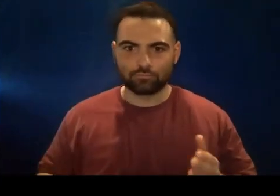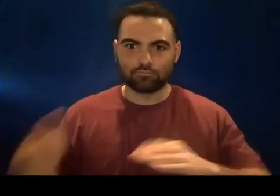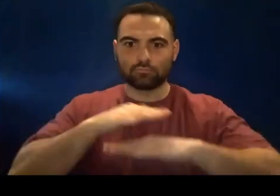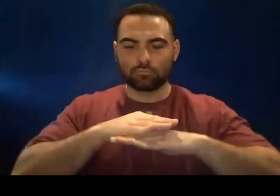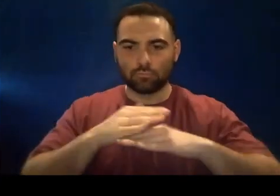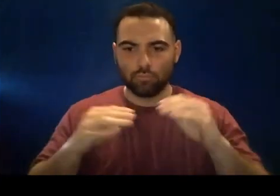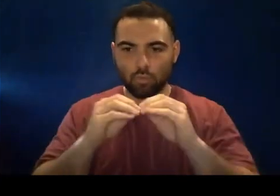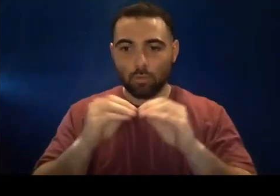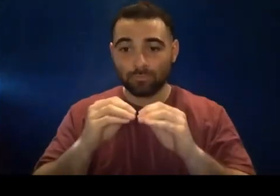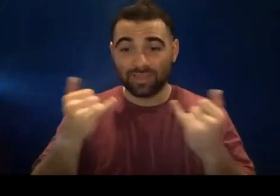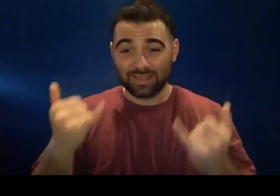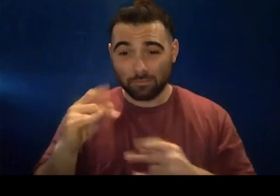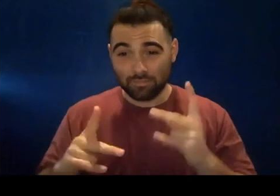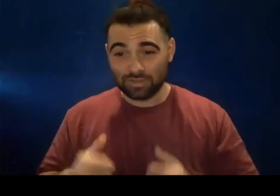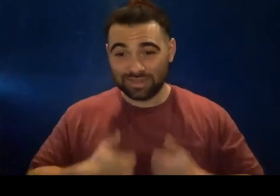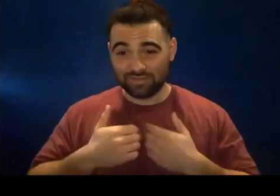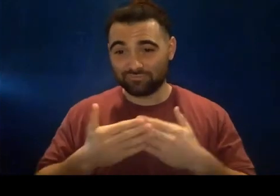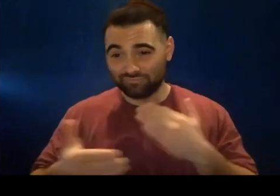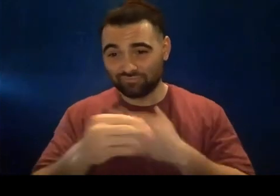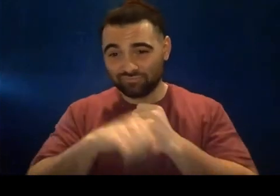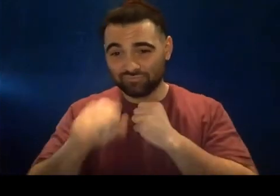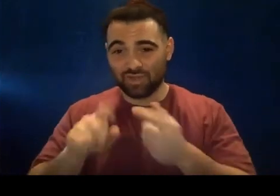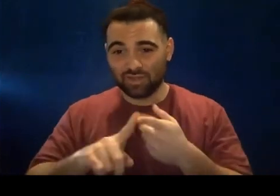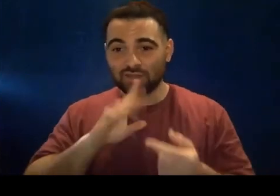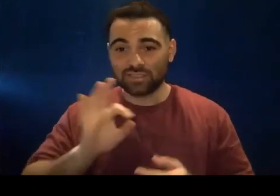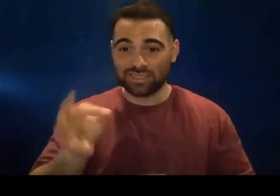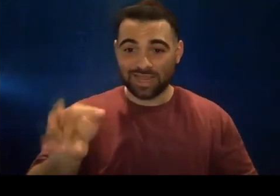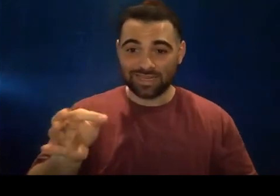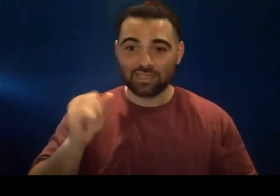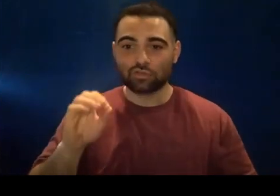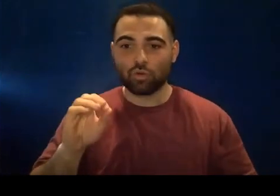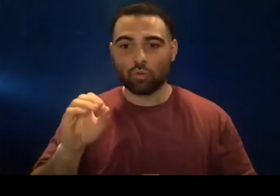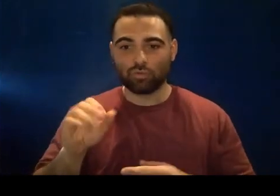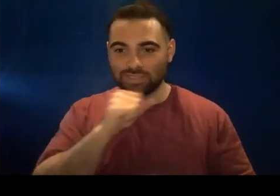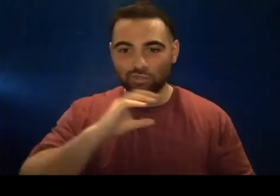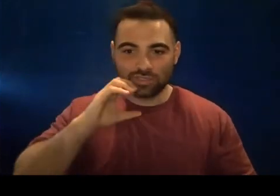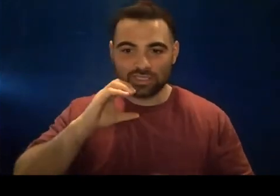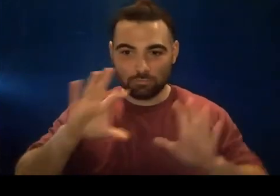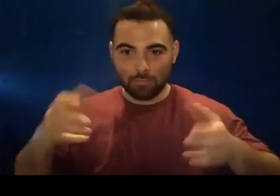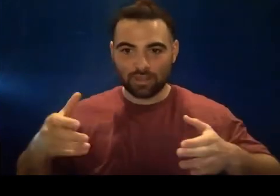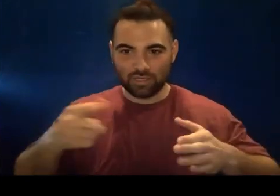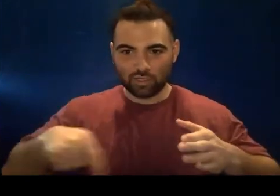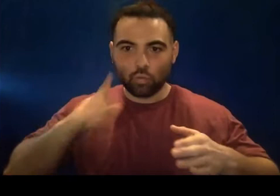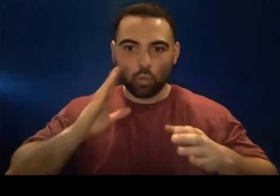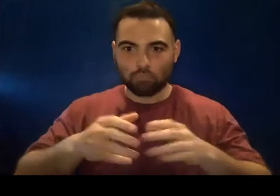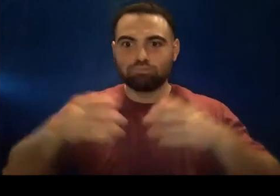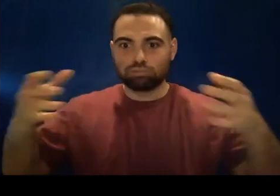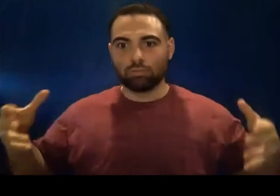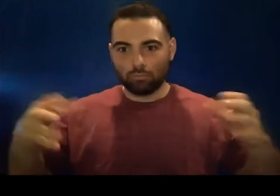So this senior population is going to explode in 10 years and we can't really wait 30 years